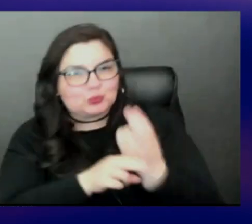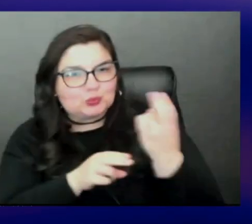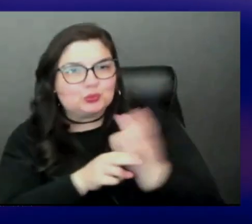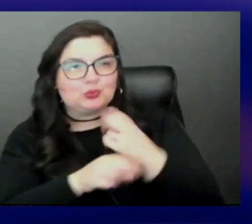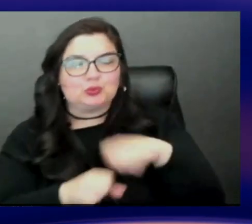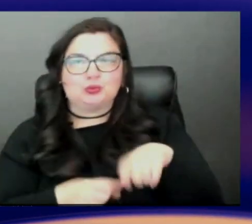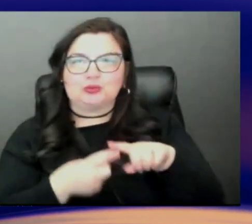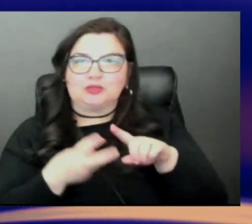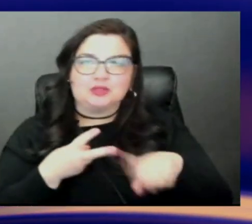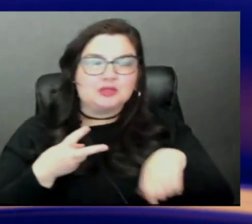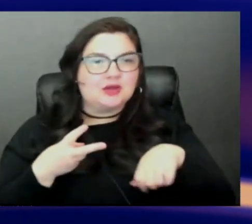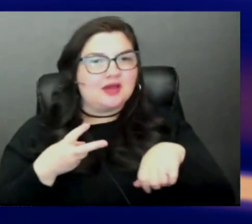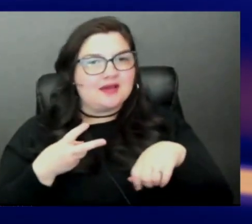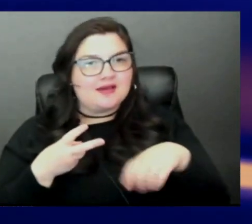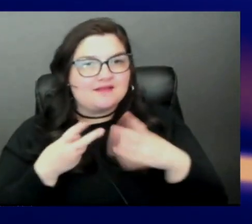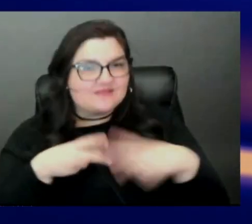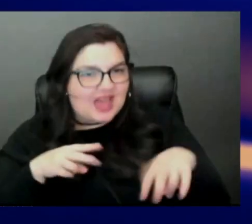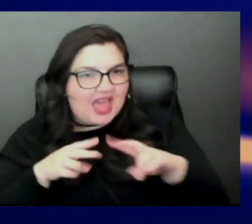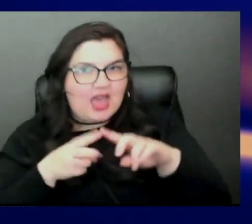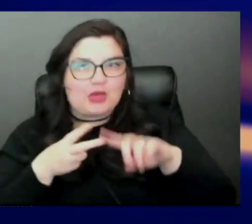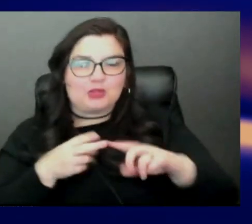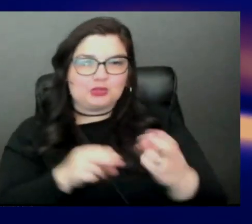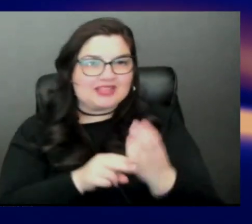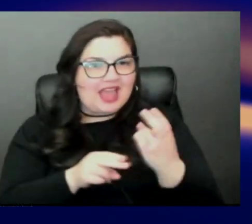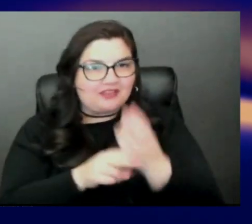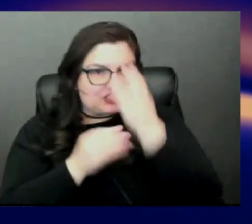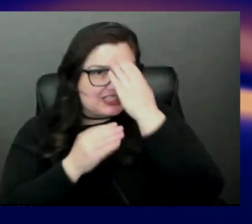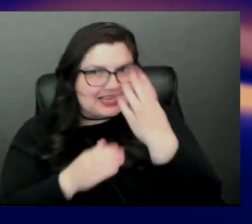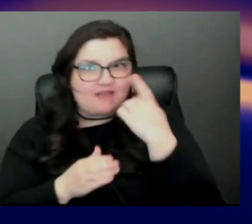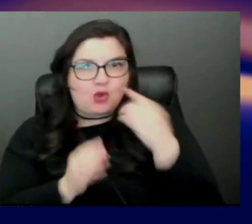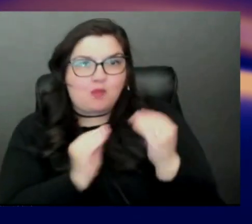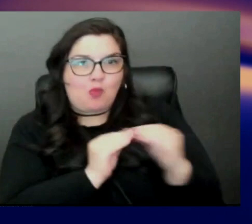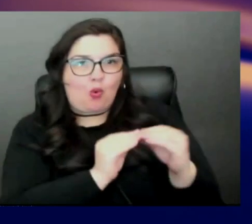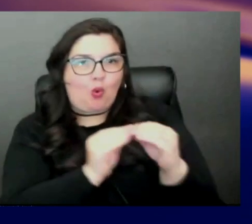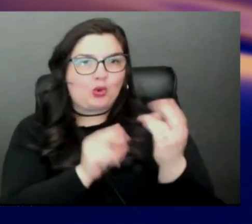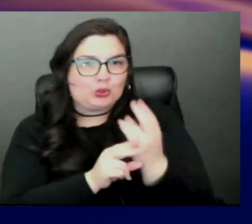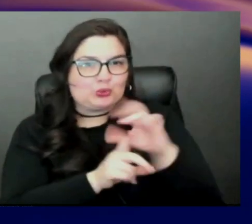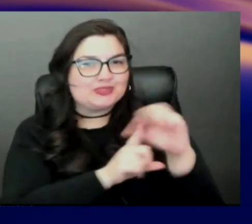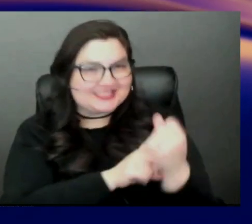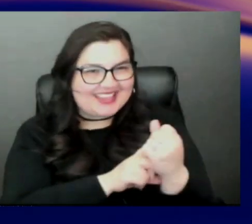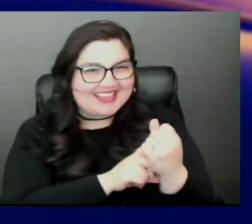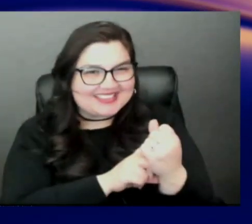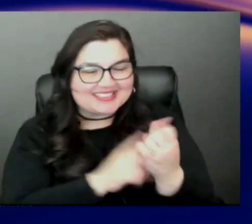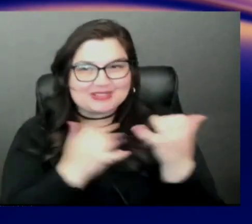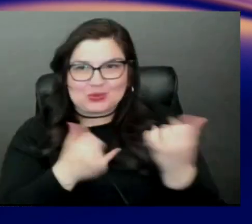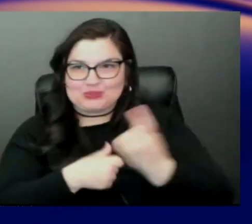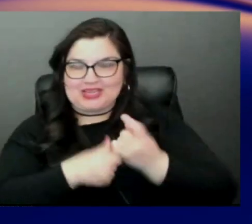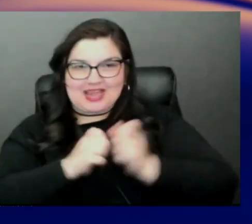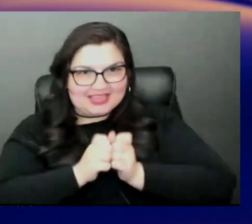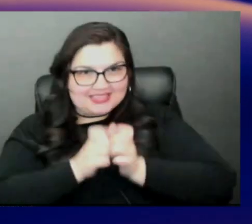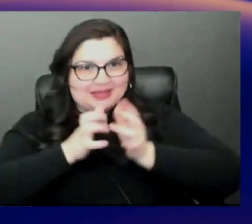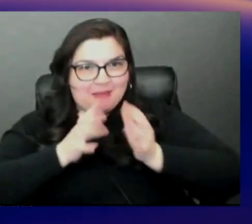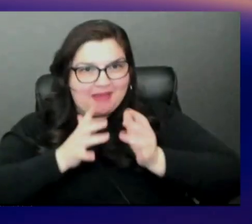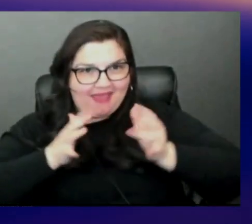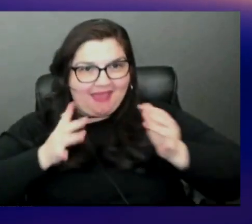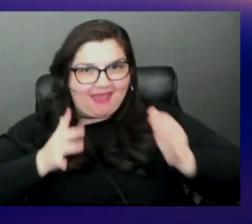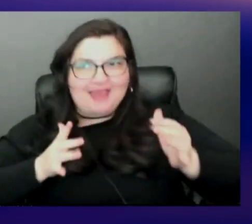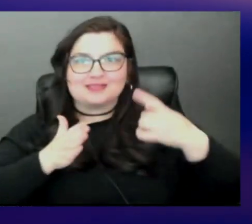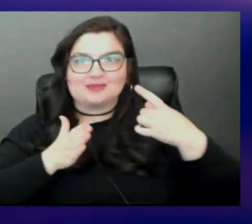drive value, sort of leverage the data for more use cases. So today's really expands what is possible with Athena by adding new data connectors.